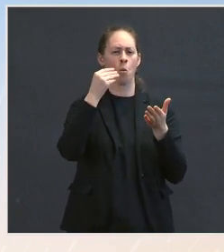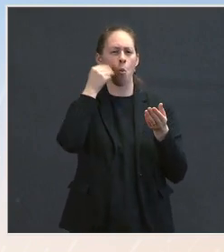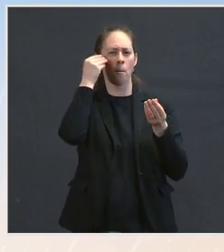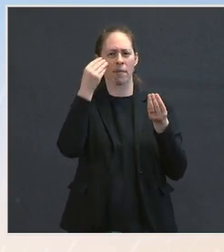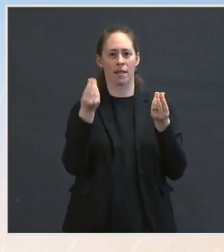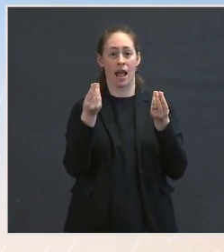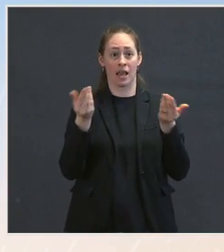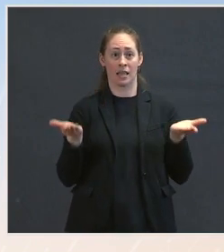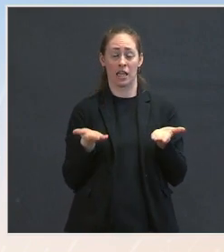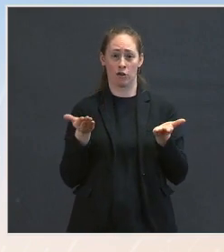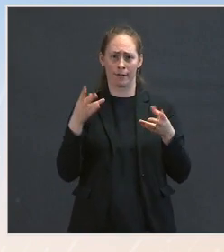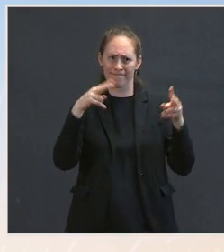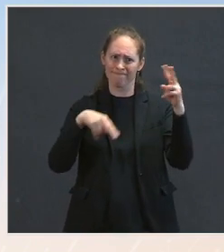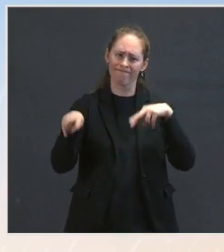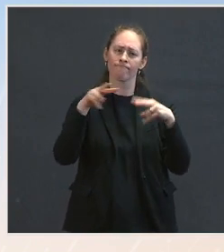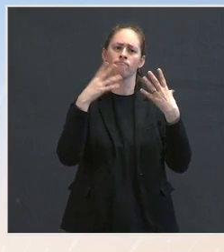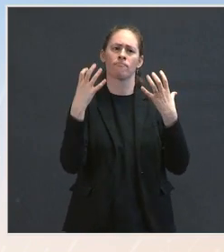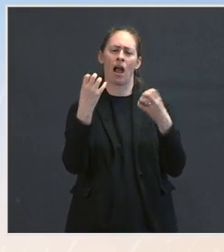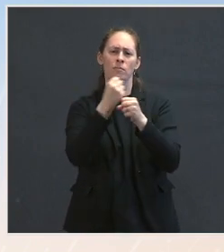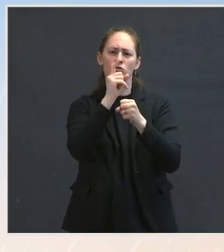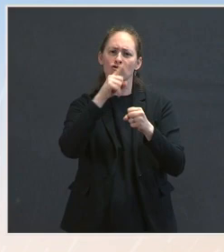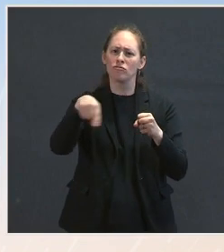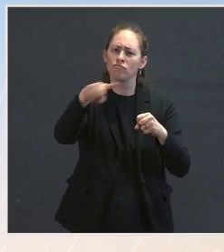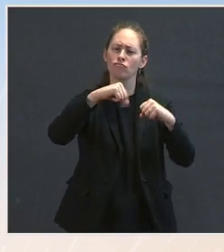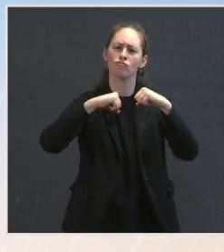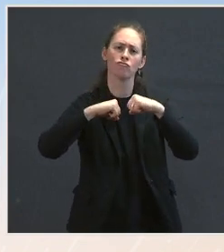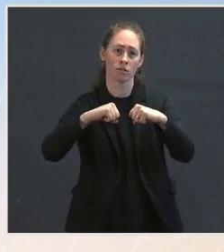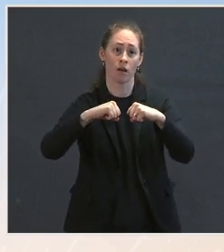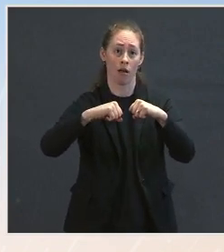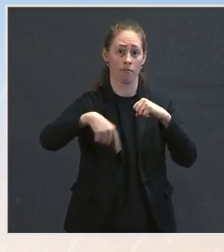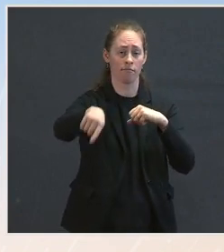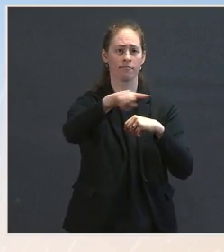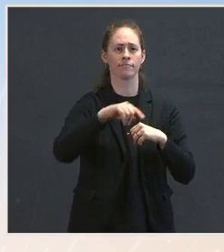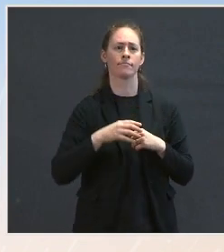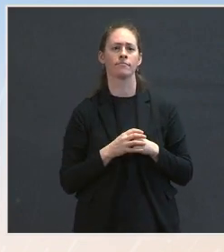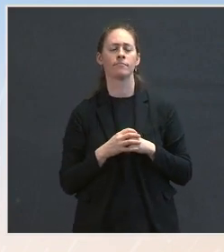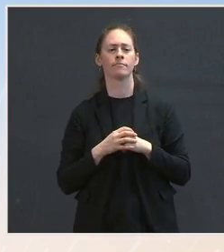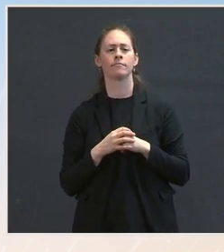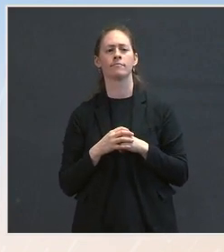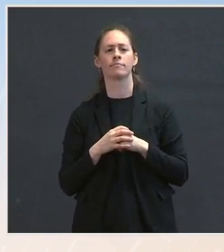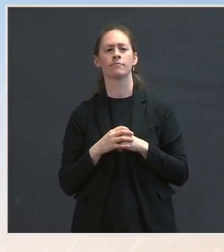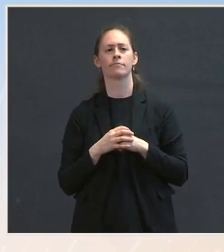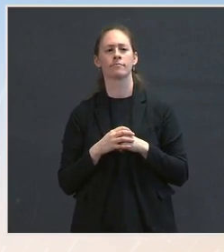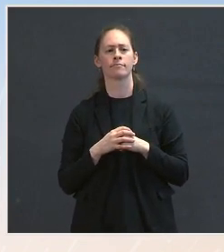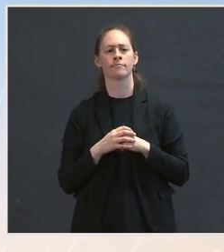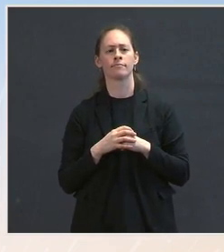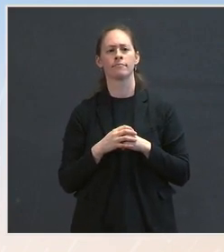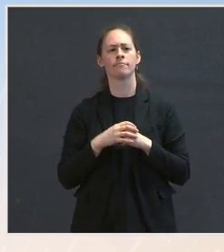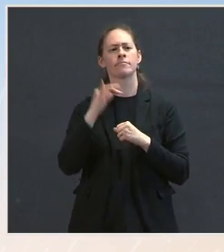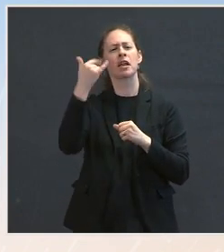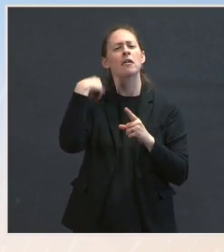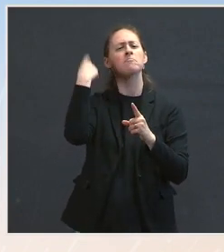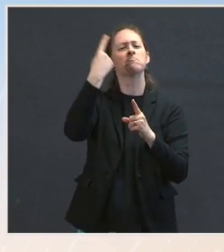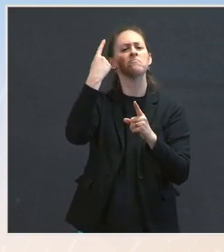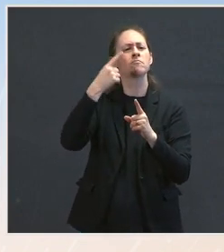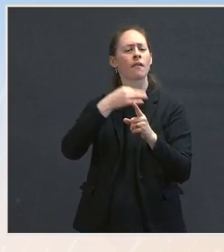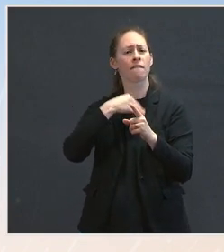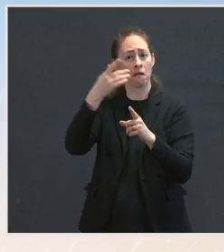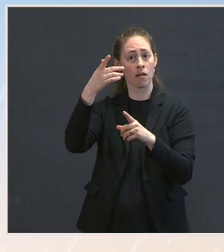The Press: On family reunification, the lawyers -- the pro bono lawyers that have been working with the families on trying to get them together announced yesterday